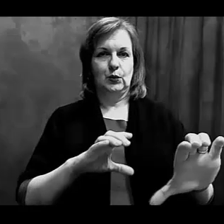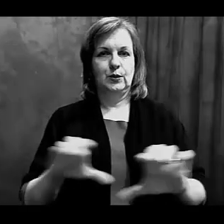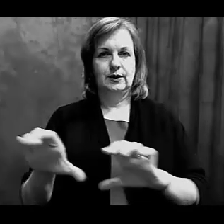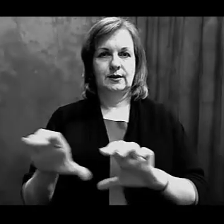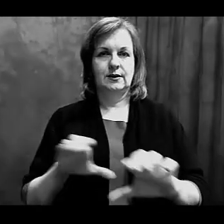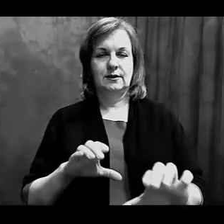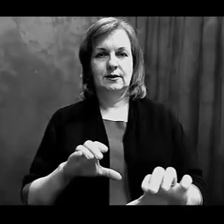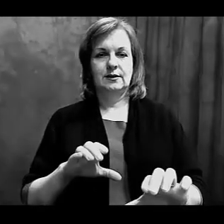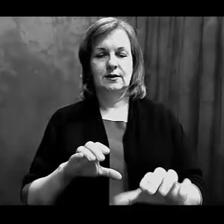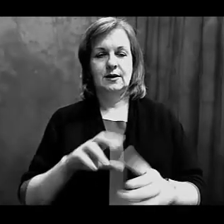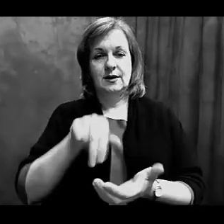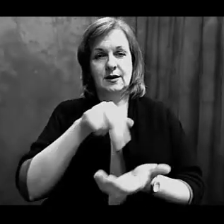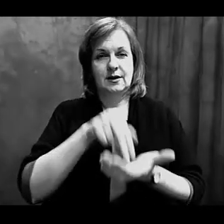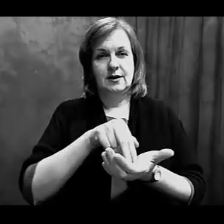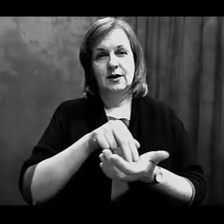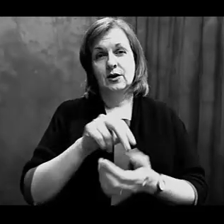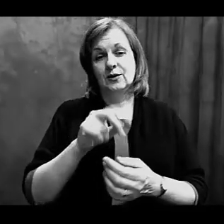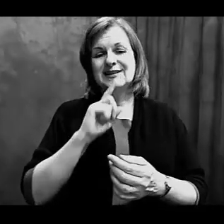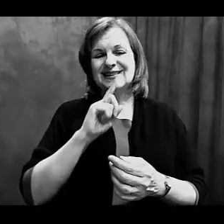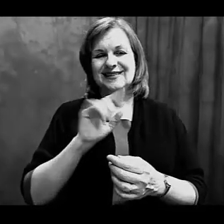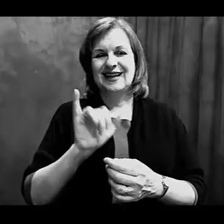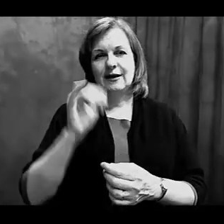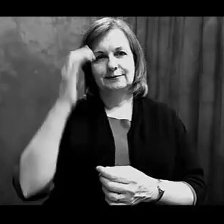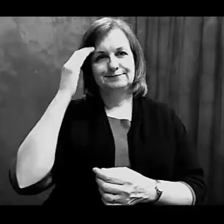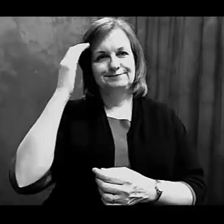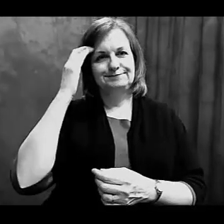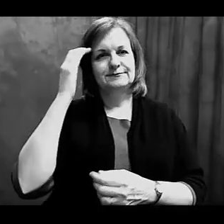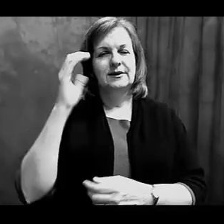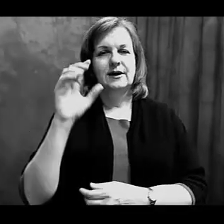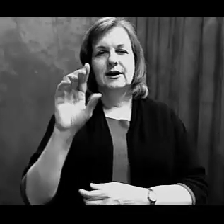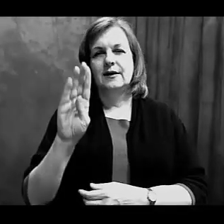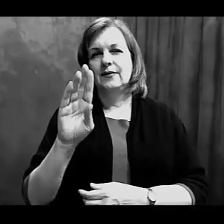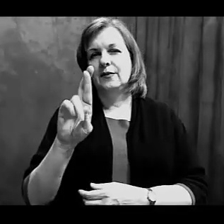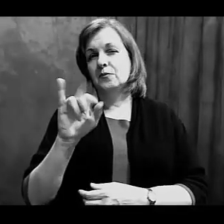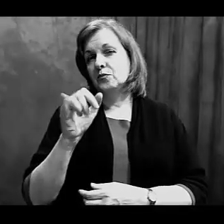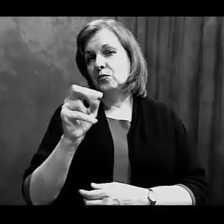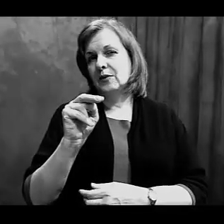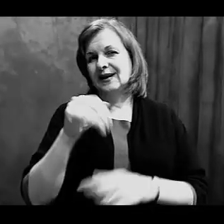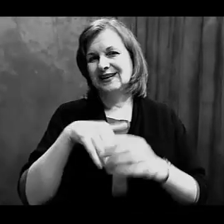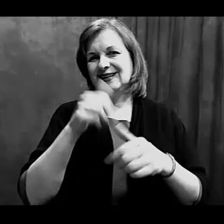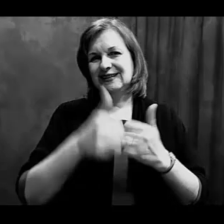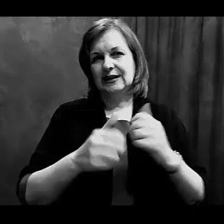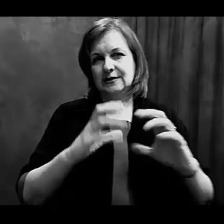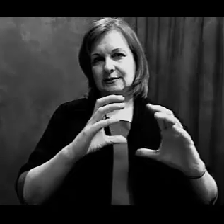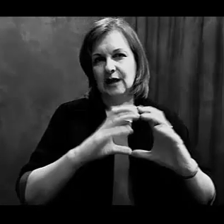so essentially the nucleus is going to be the brain of each individual cell and make sure